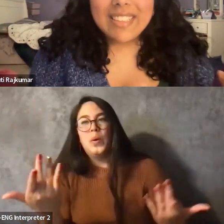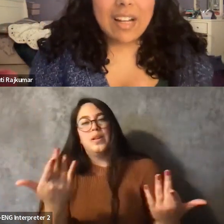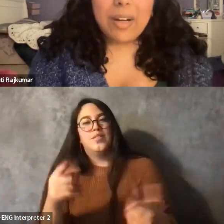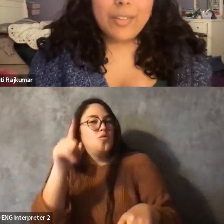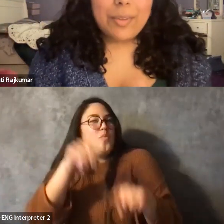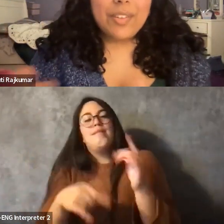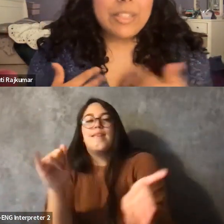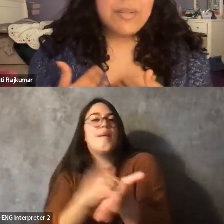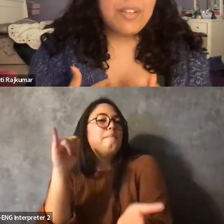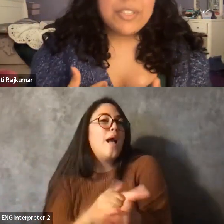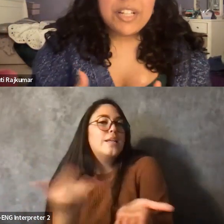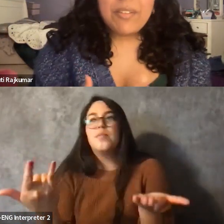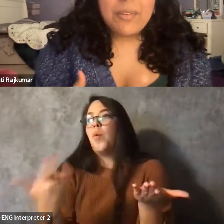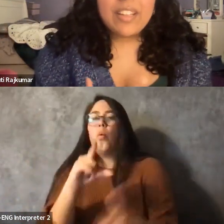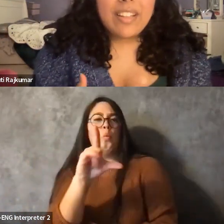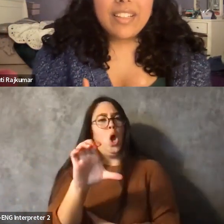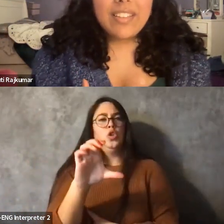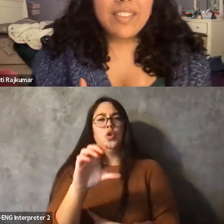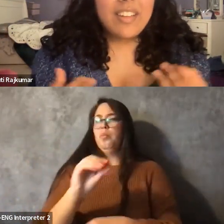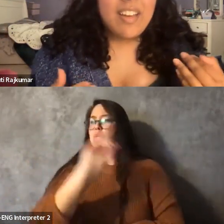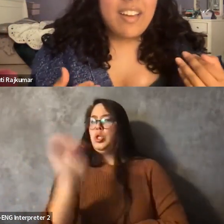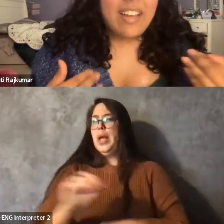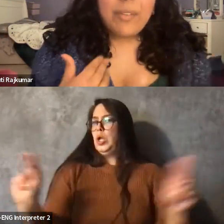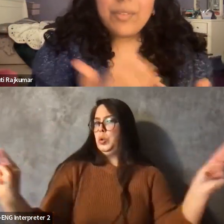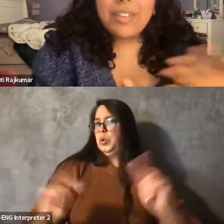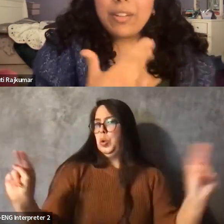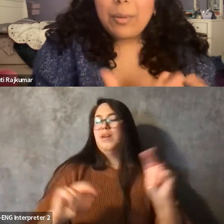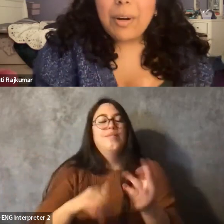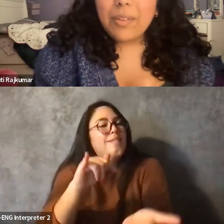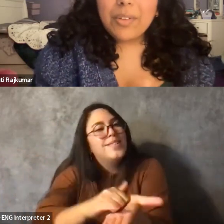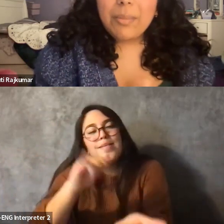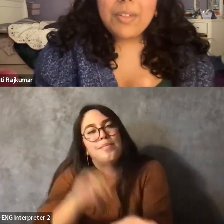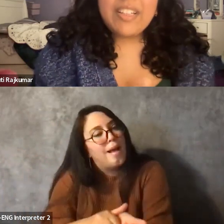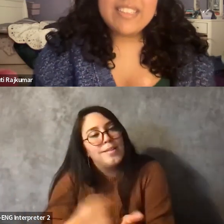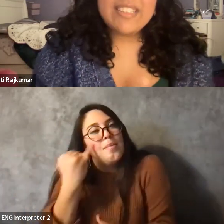It's not possible, especially when you share those identities, and you're a part of those communities.